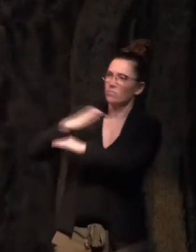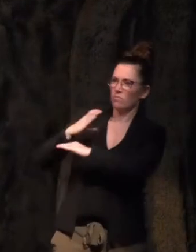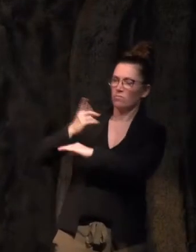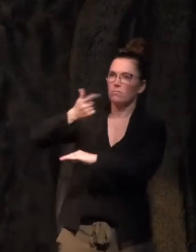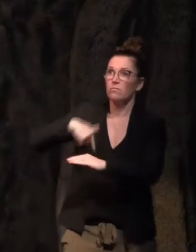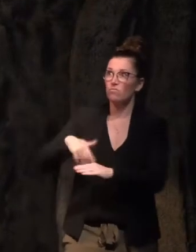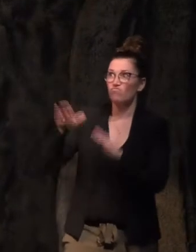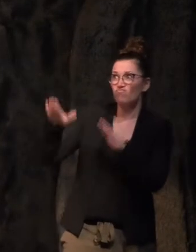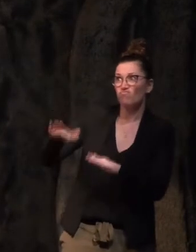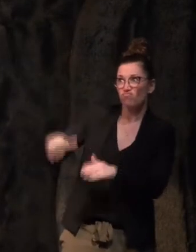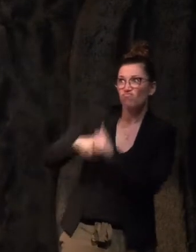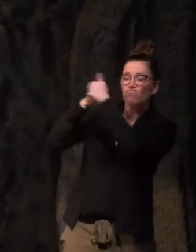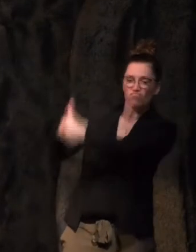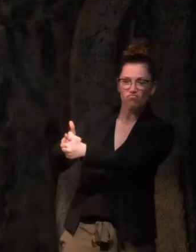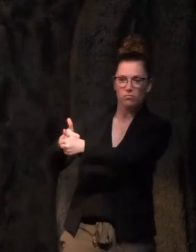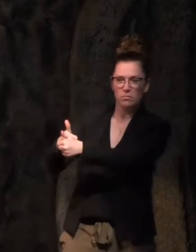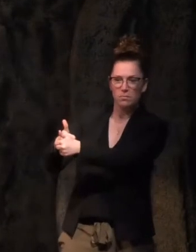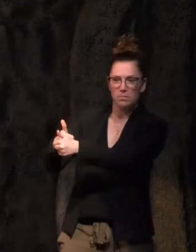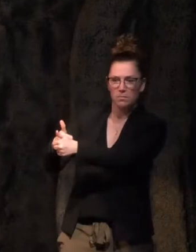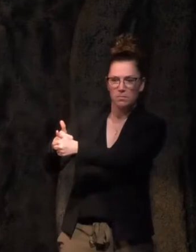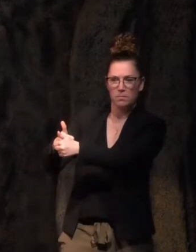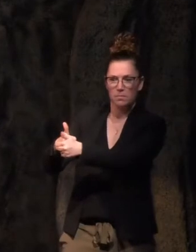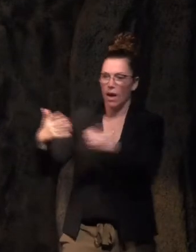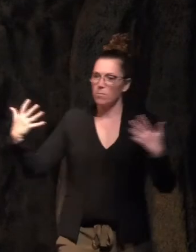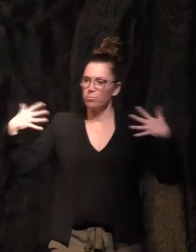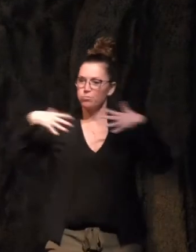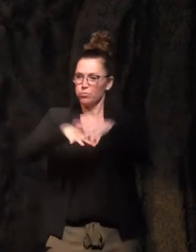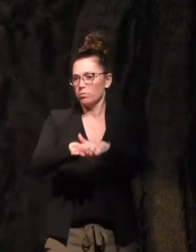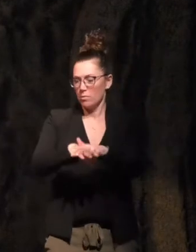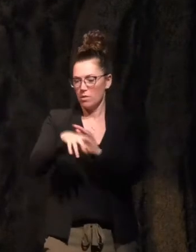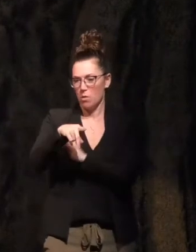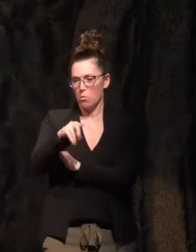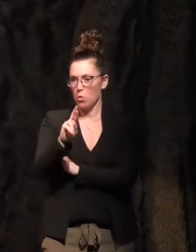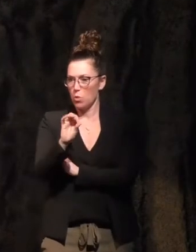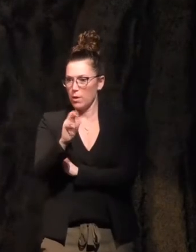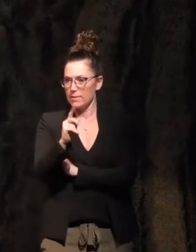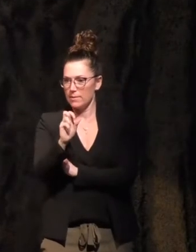and consolidate the progressive vote. It will come when the government of the day